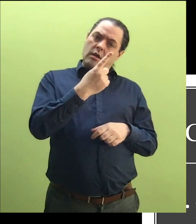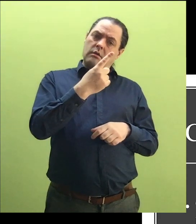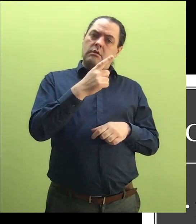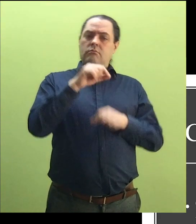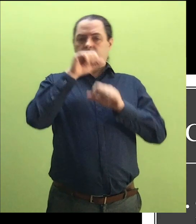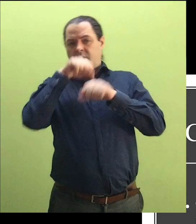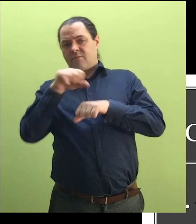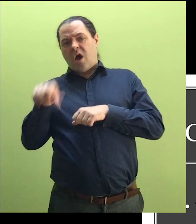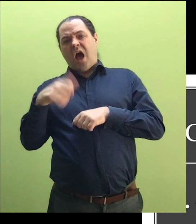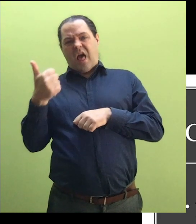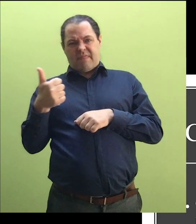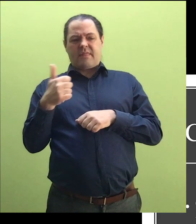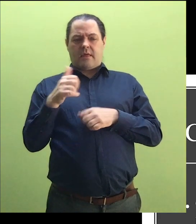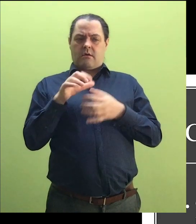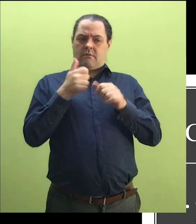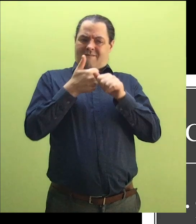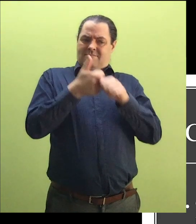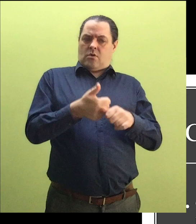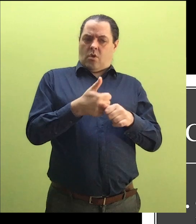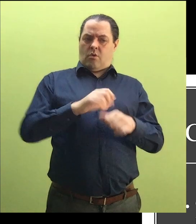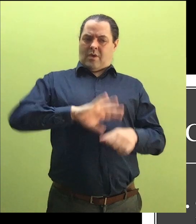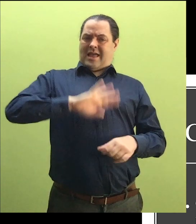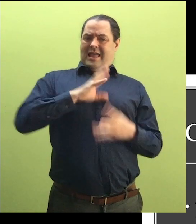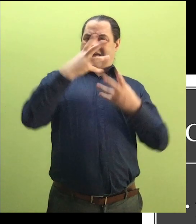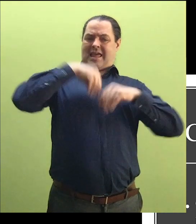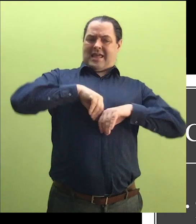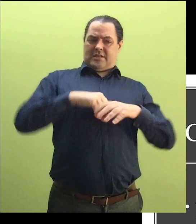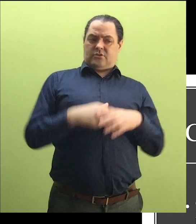seem to be - both inchoative and causative clauses seem to be